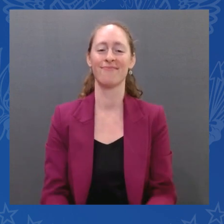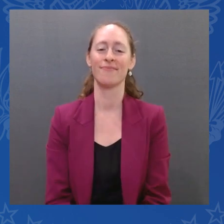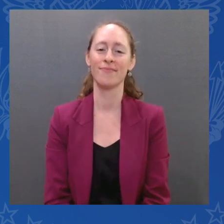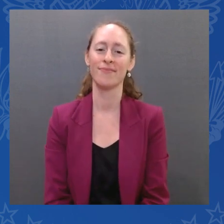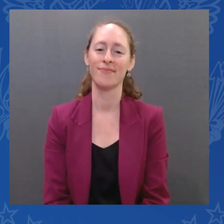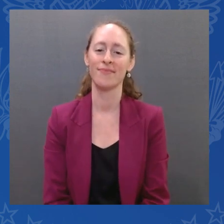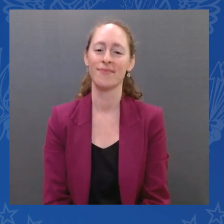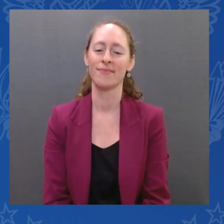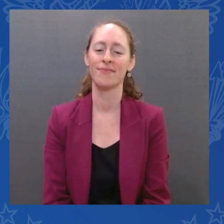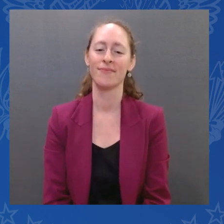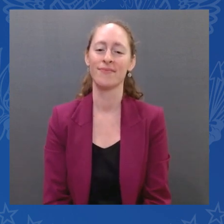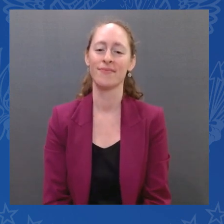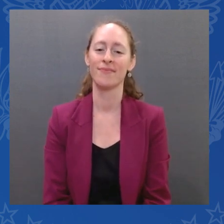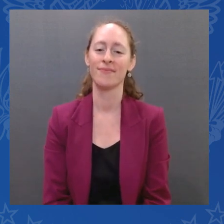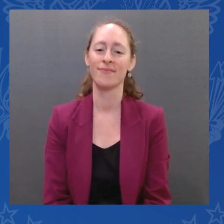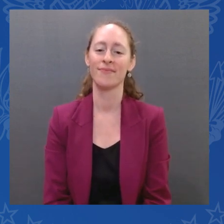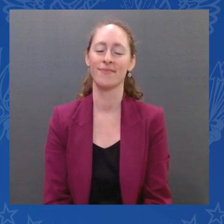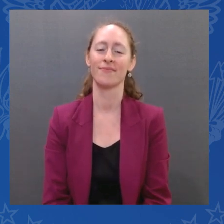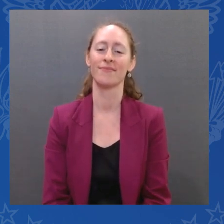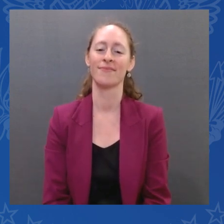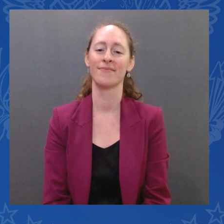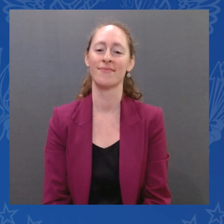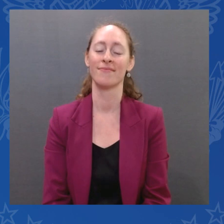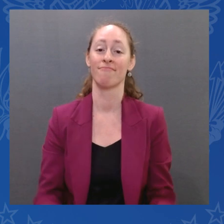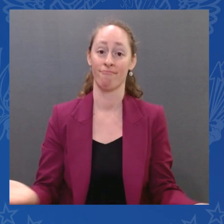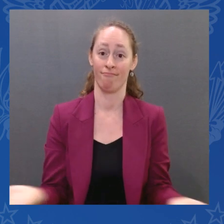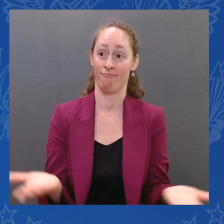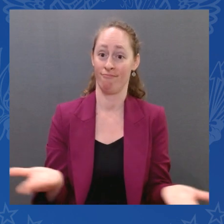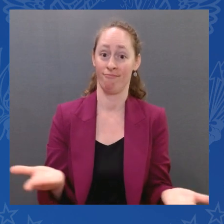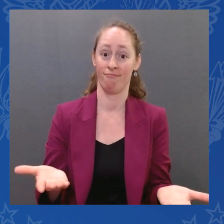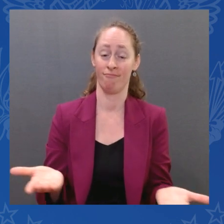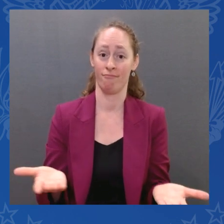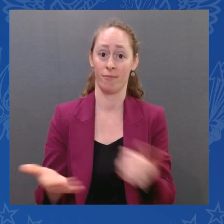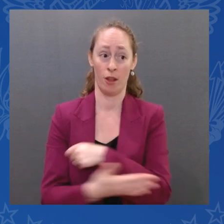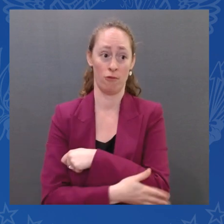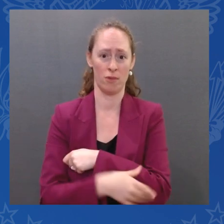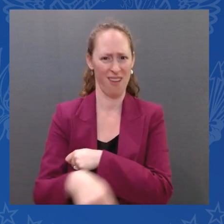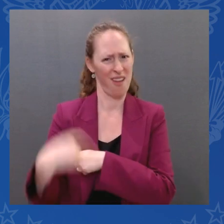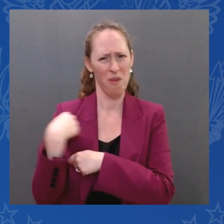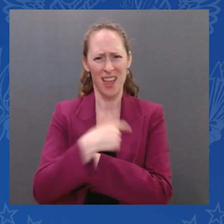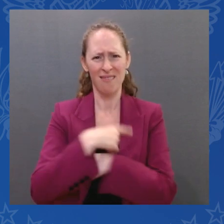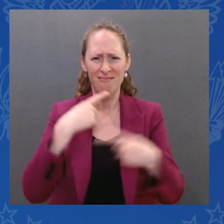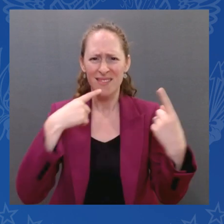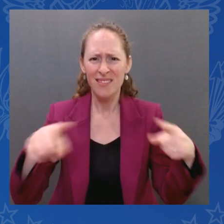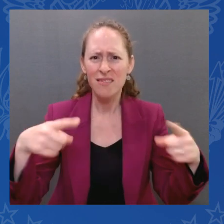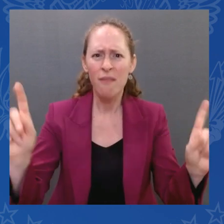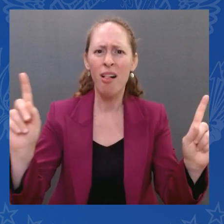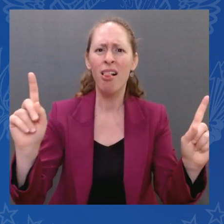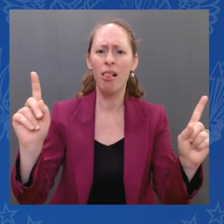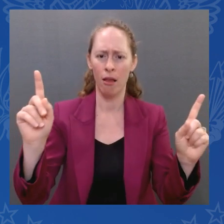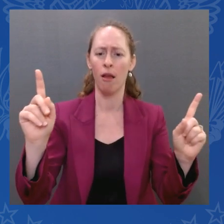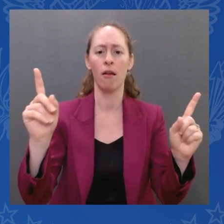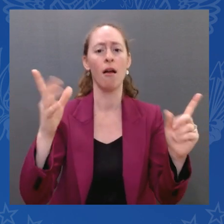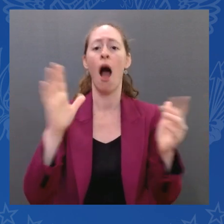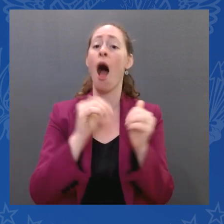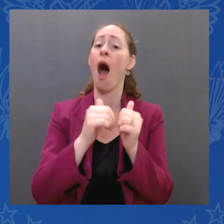which contributes to (speaks Hebrew) healing the world through science and medicine,